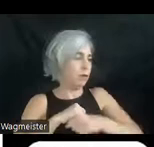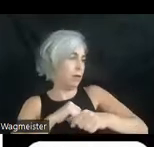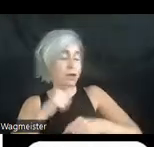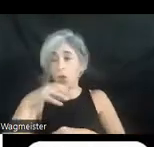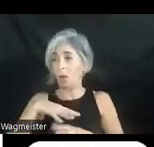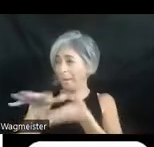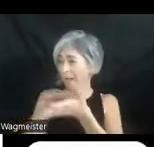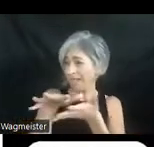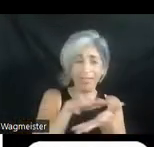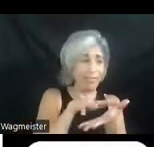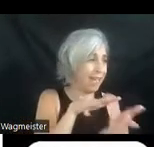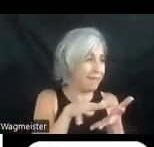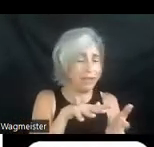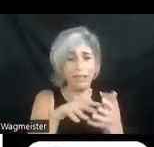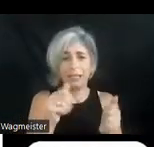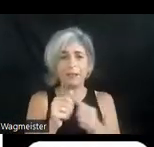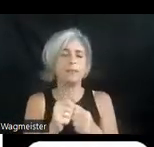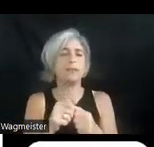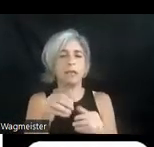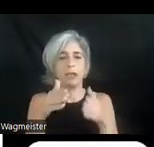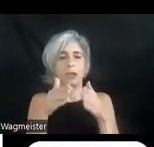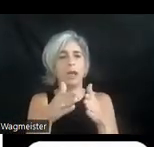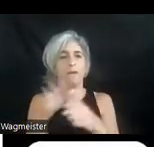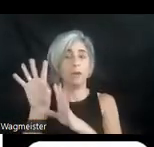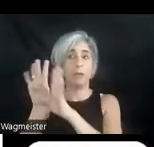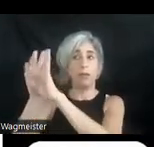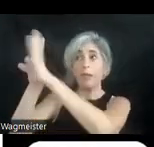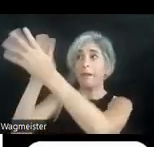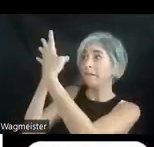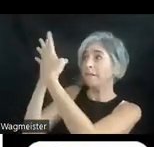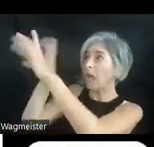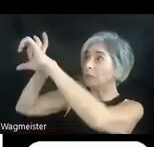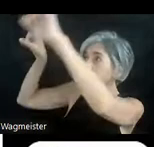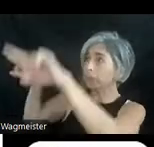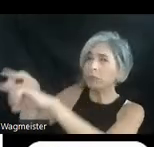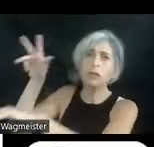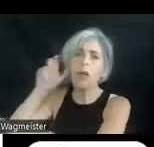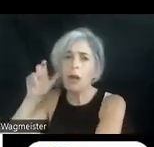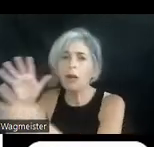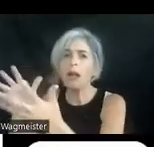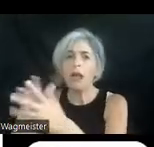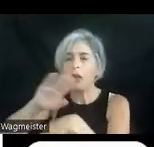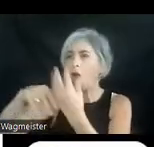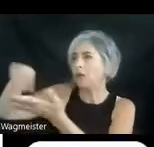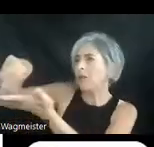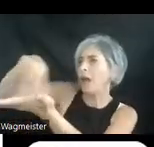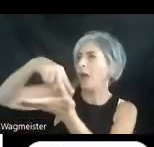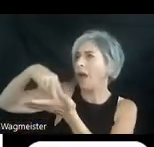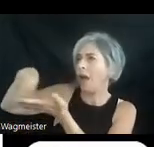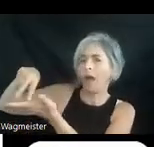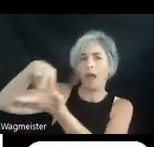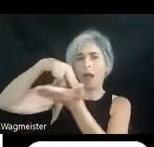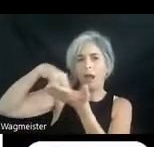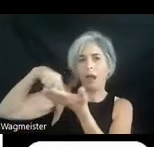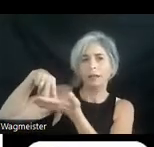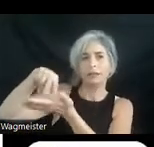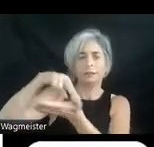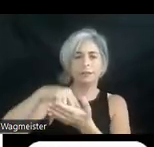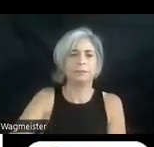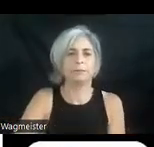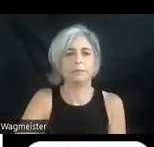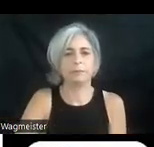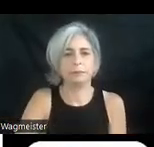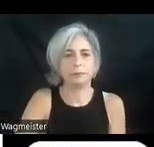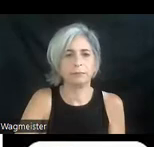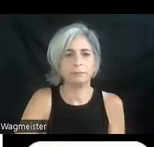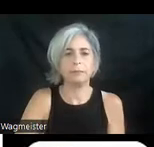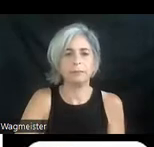Our view flows down to the party vent away from the studio vent. Couples at the party caress each other as they dance.